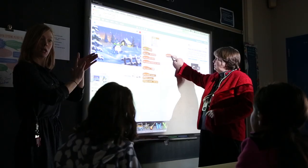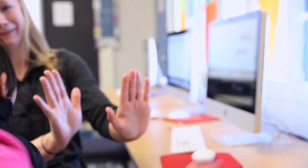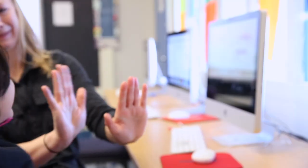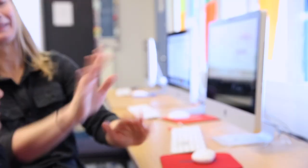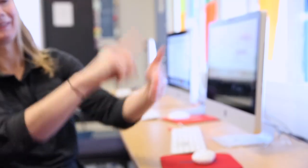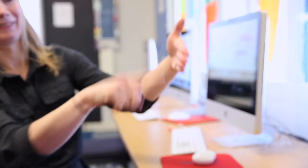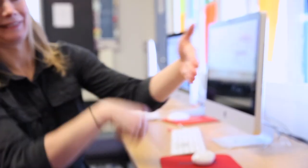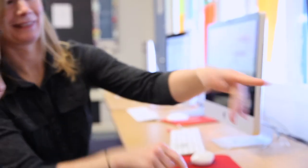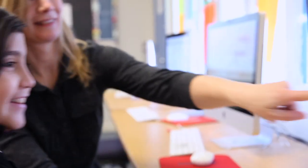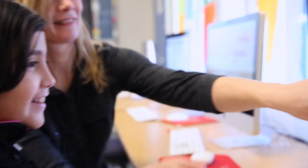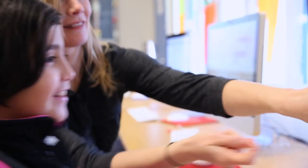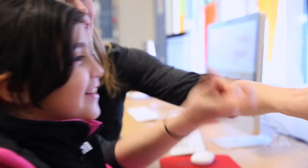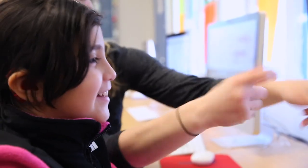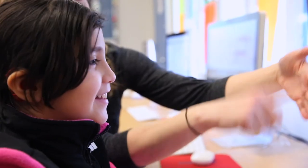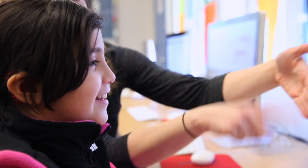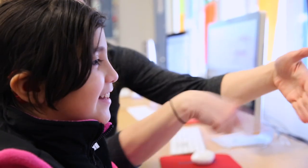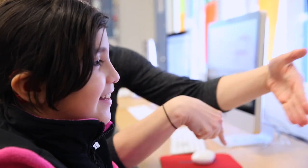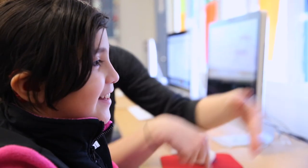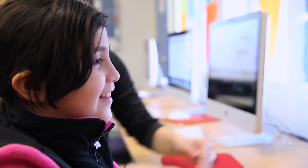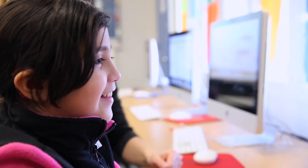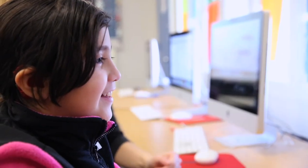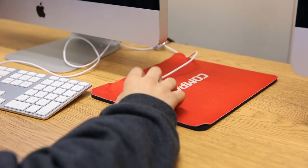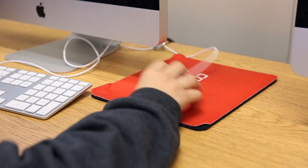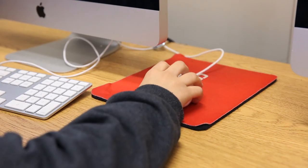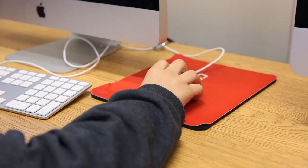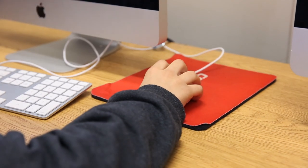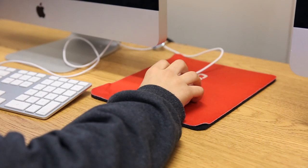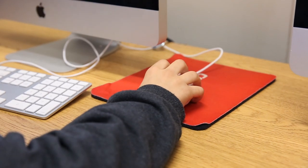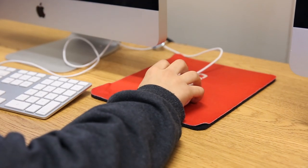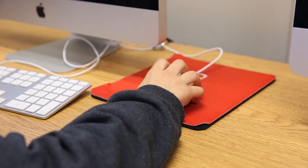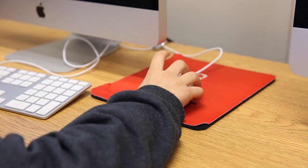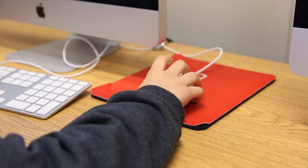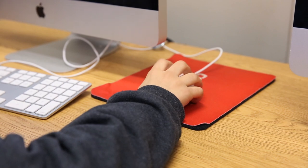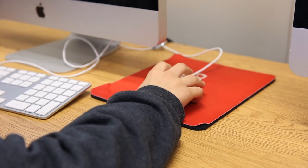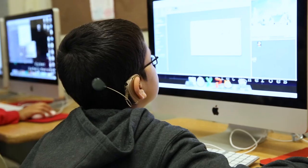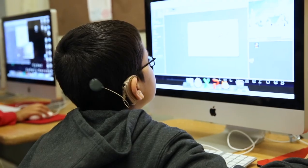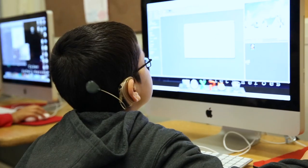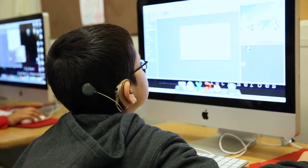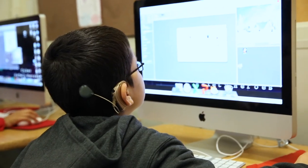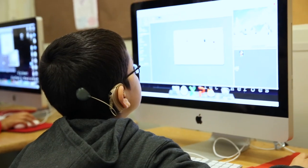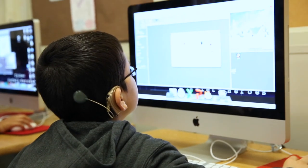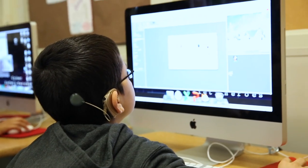helps students to become comfortable with thinking in a multistep, complex way to solve problems.